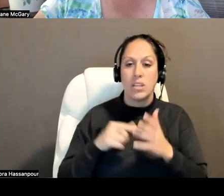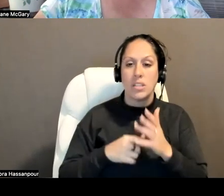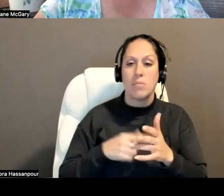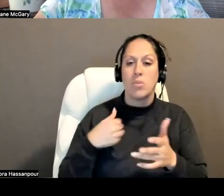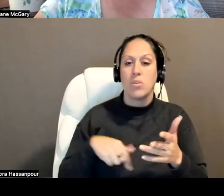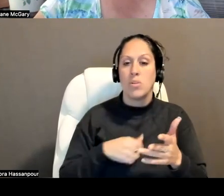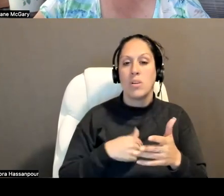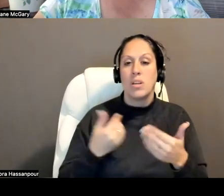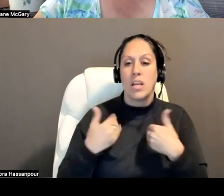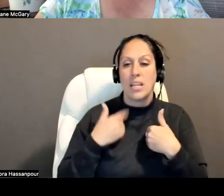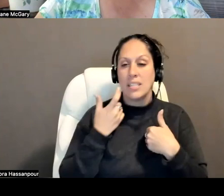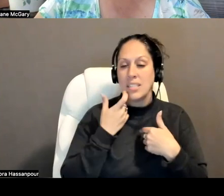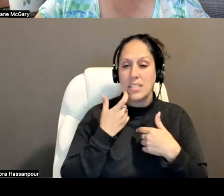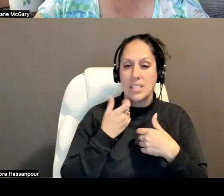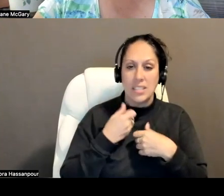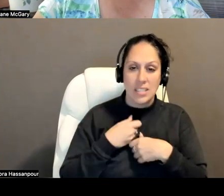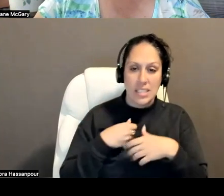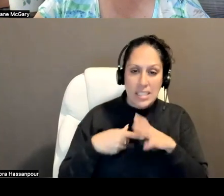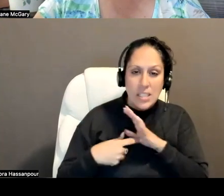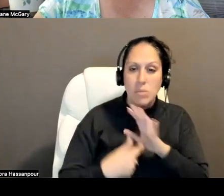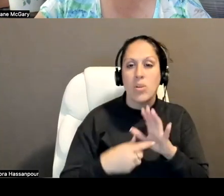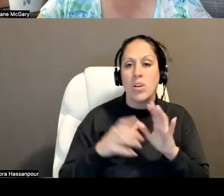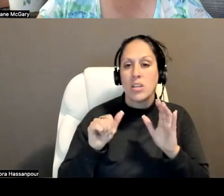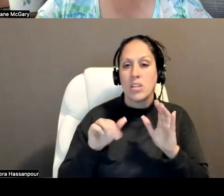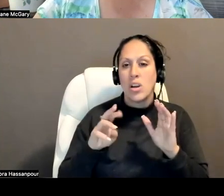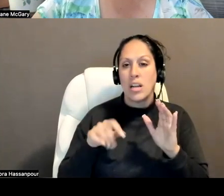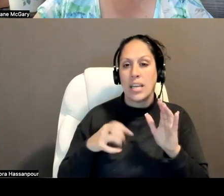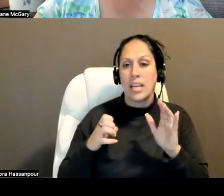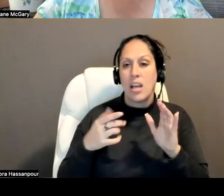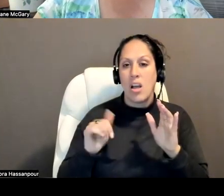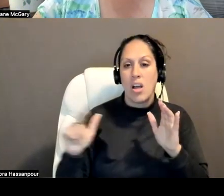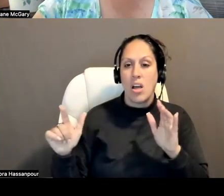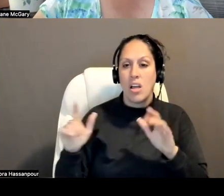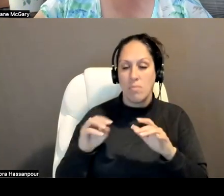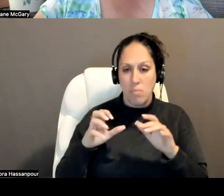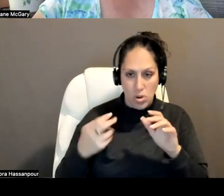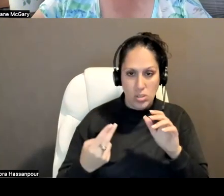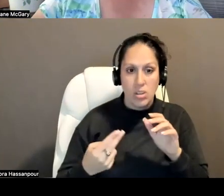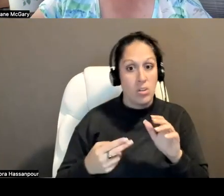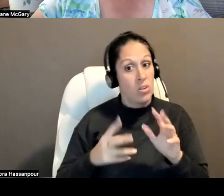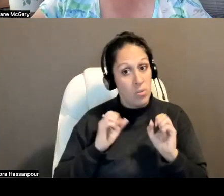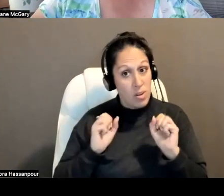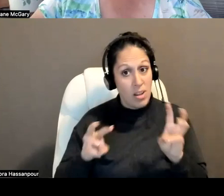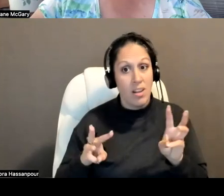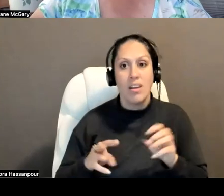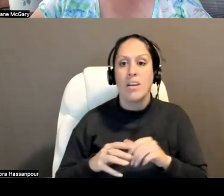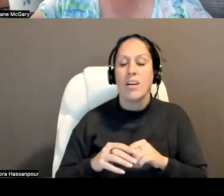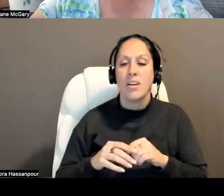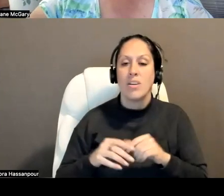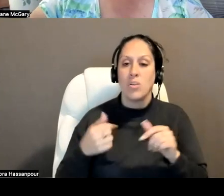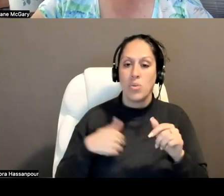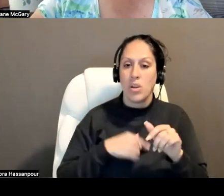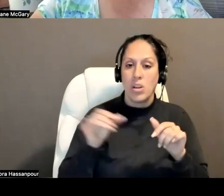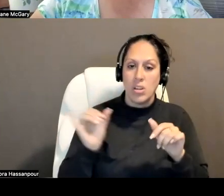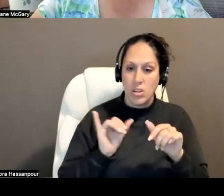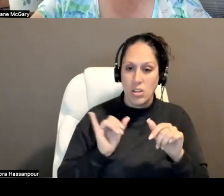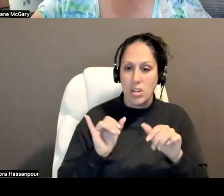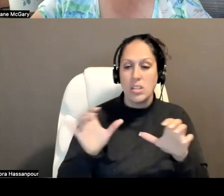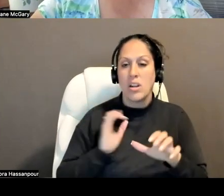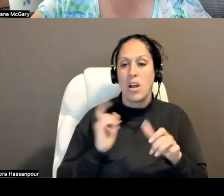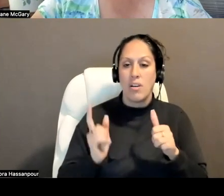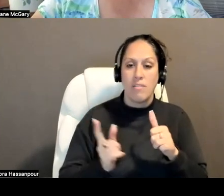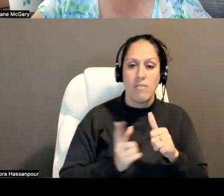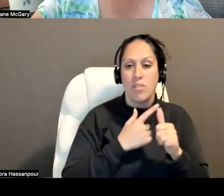had just debuted in Carnegie Hall... Oh wow! ... uh, we had also done our first New England